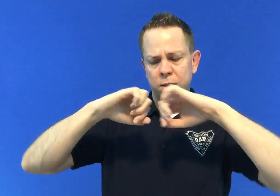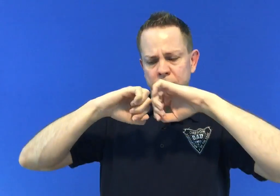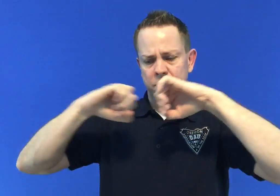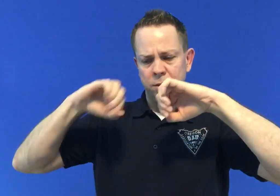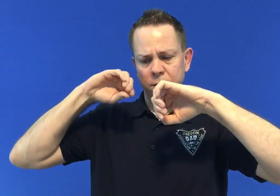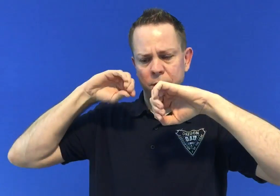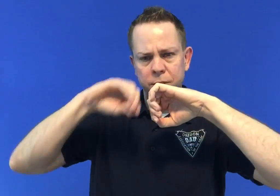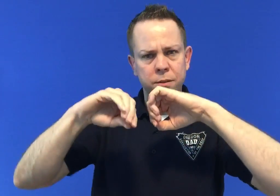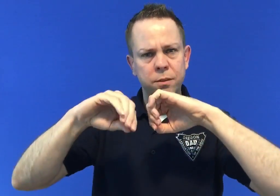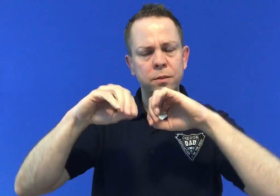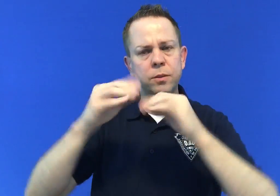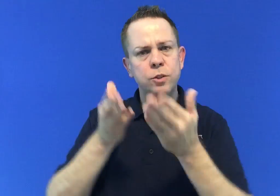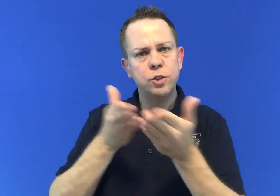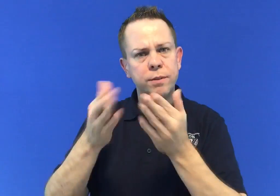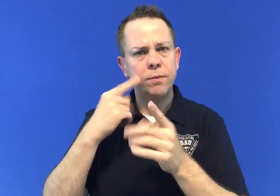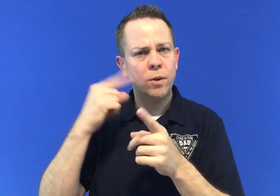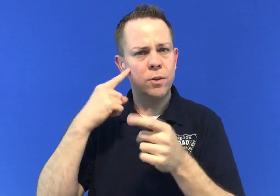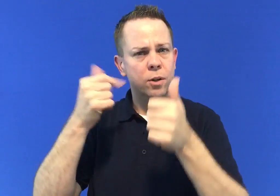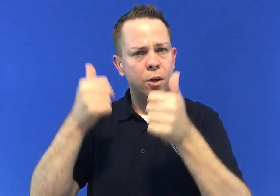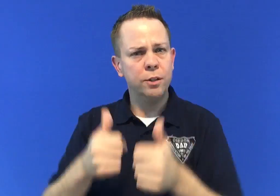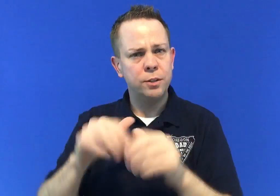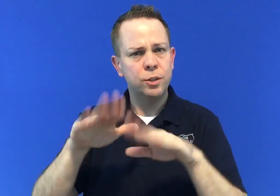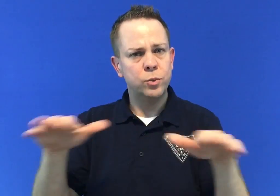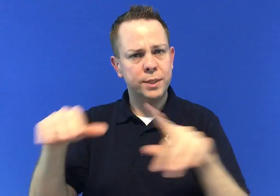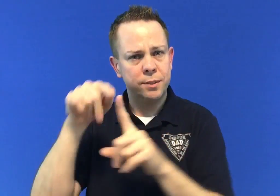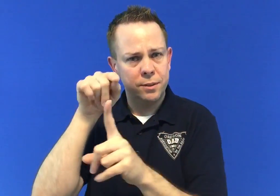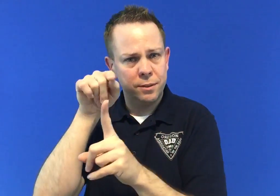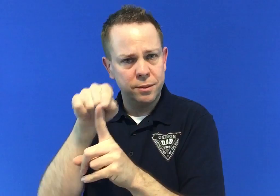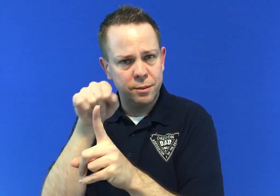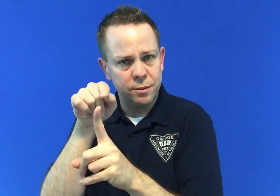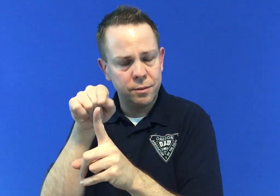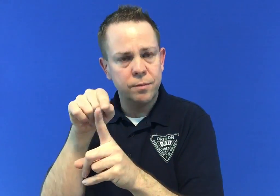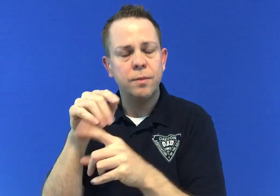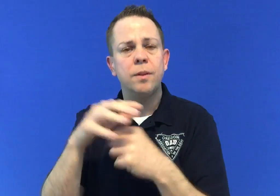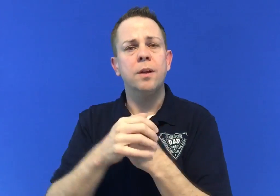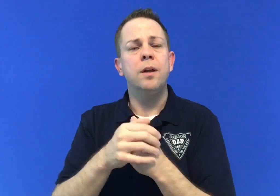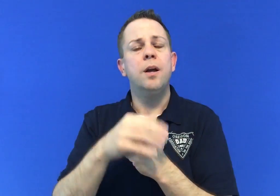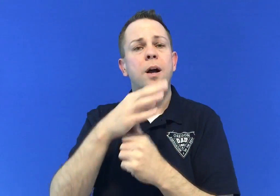They want to include services for children with hearing loss